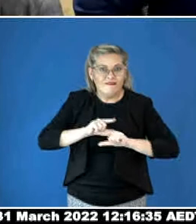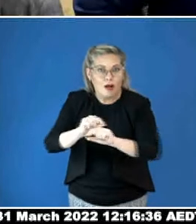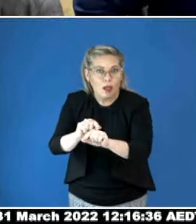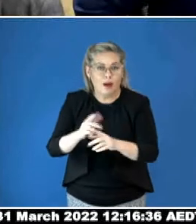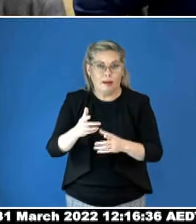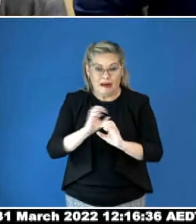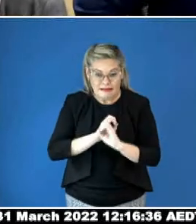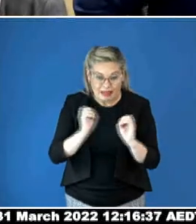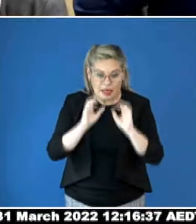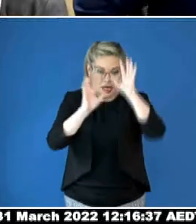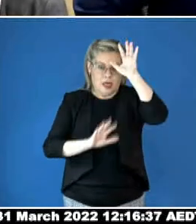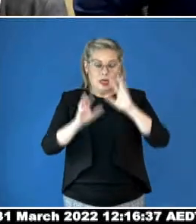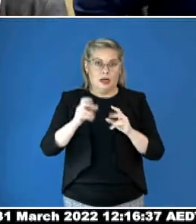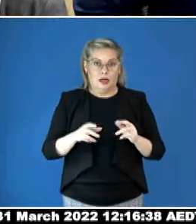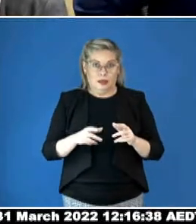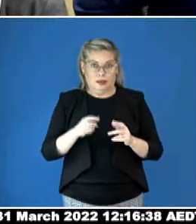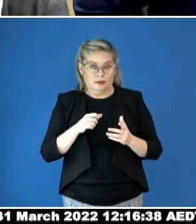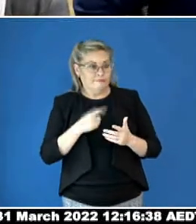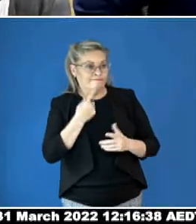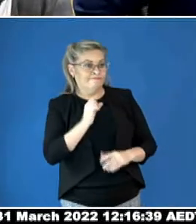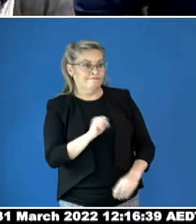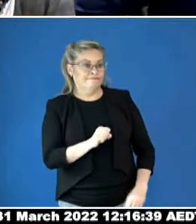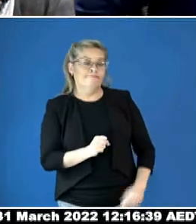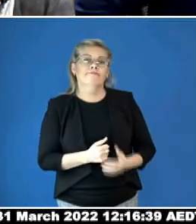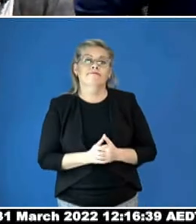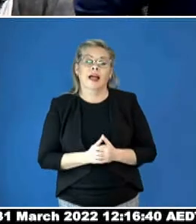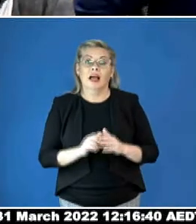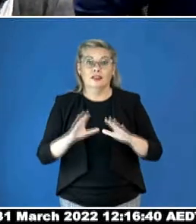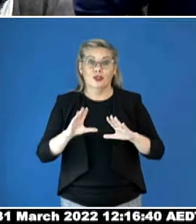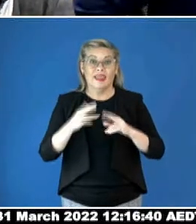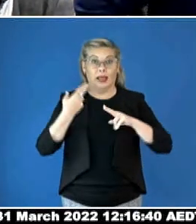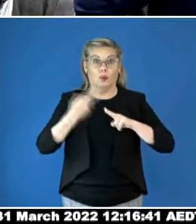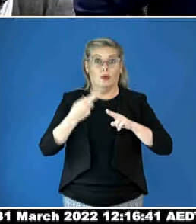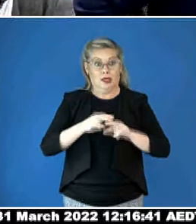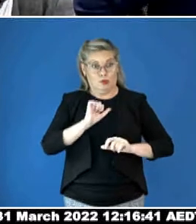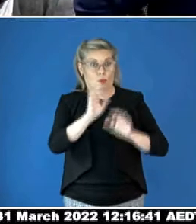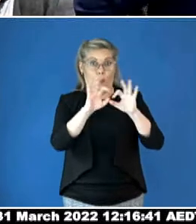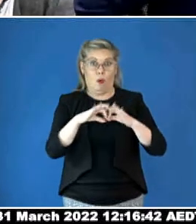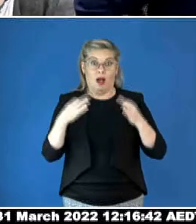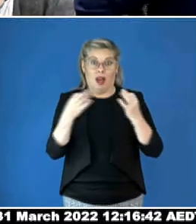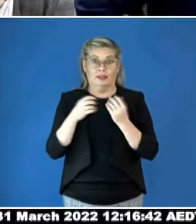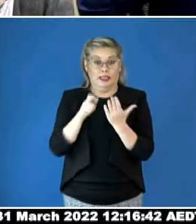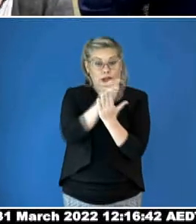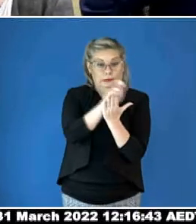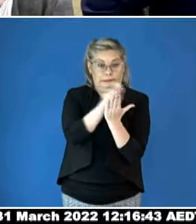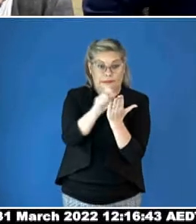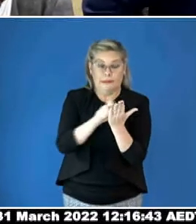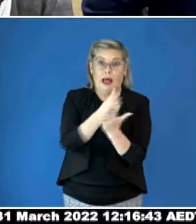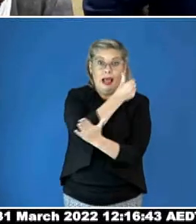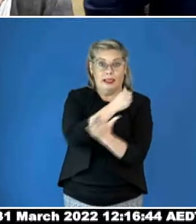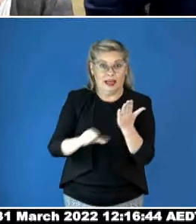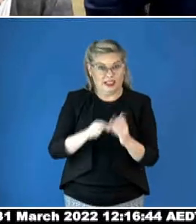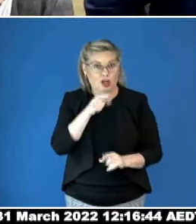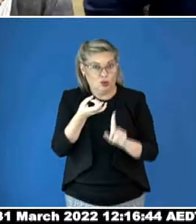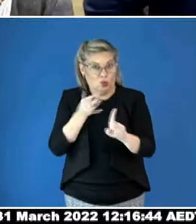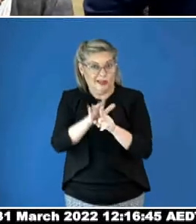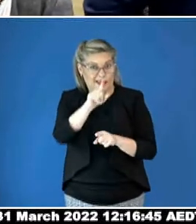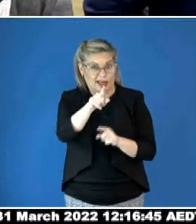And there was then subsequently a letter sent by you on